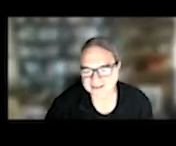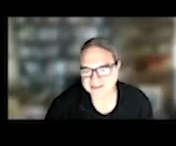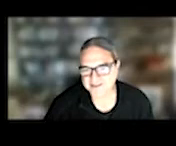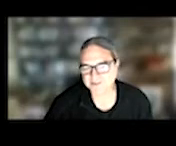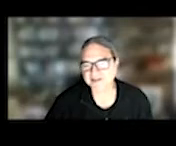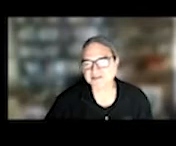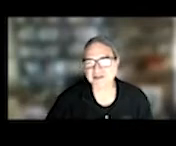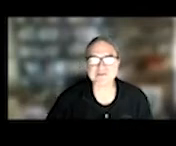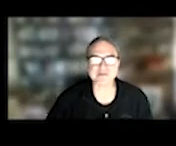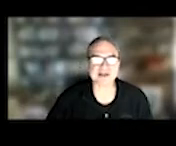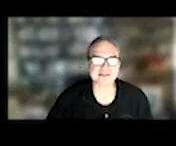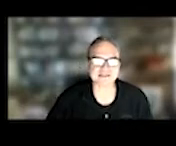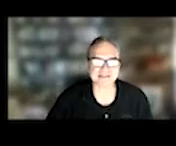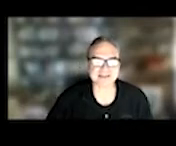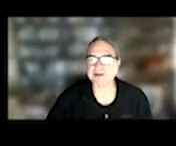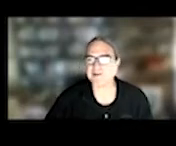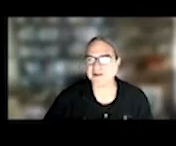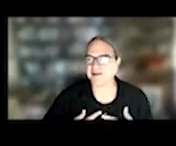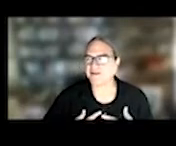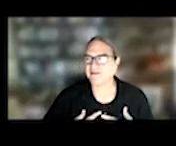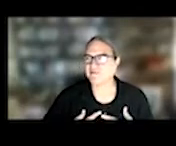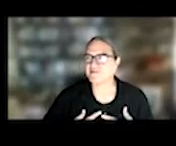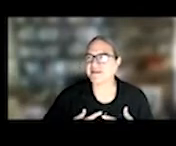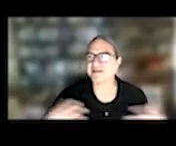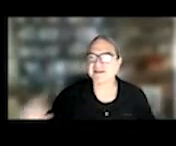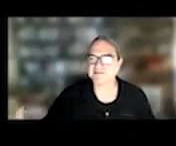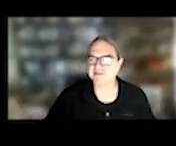So because Columbus was lost at sea I'm now an Indian you know there's Indian Health Service